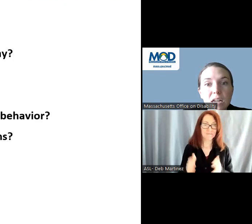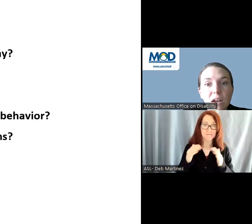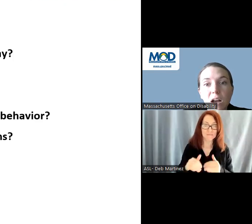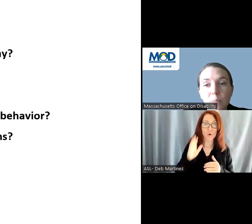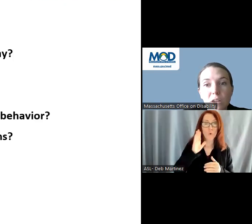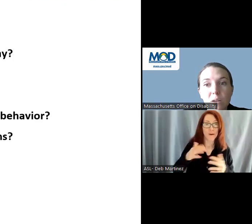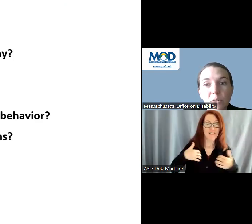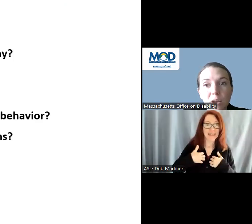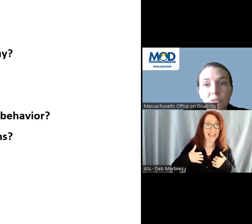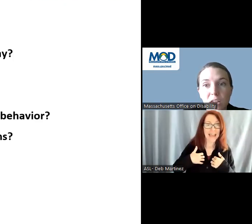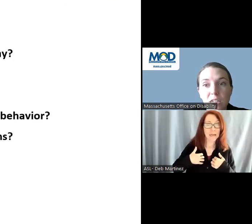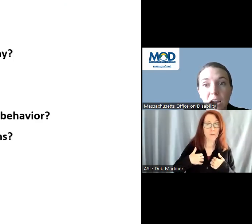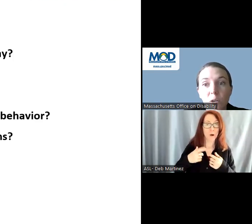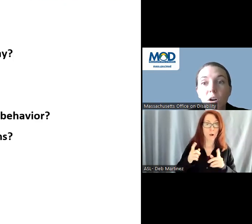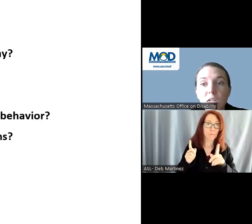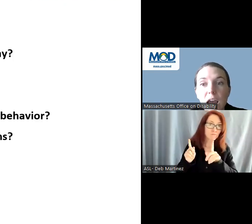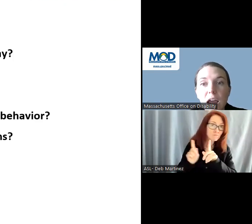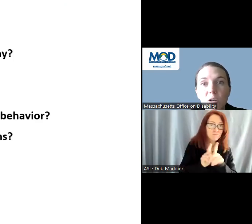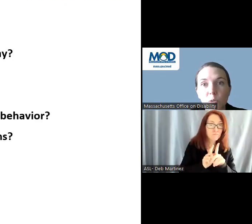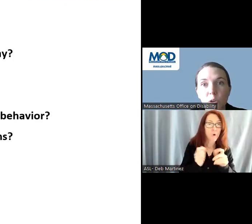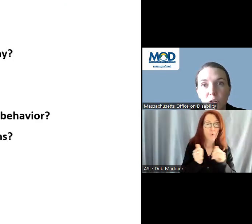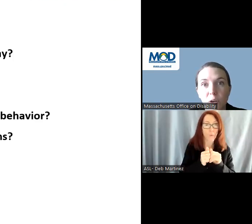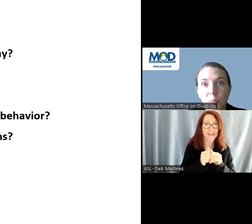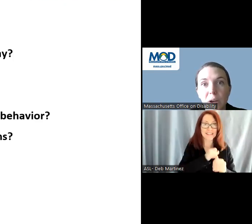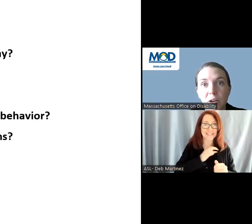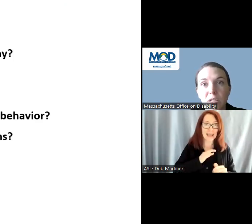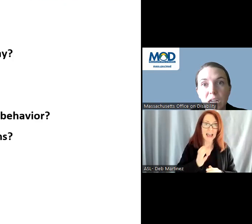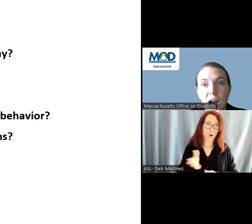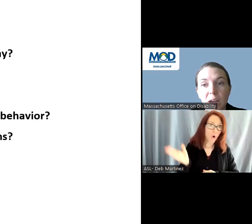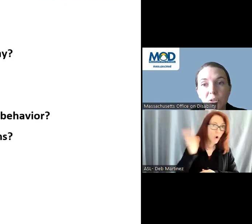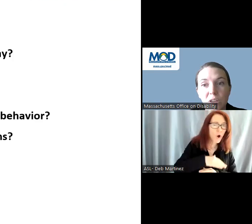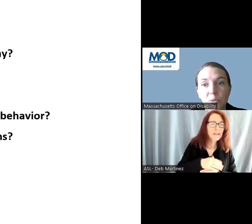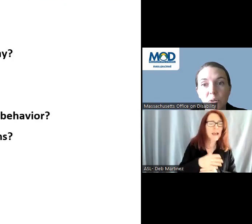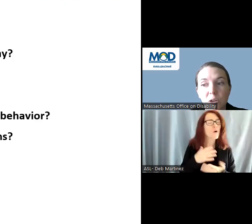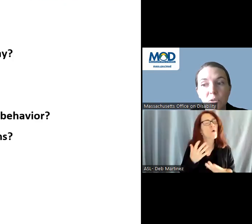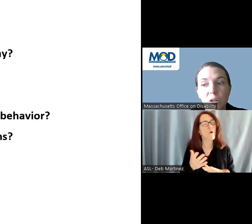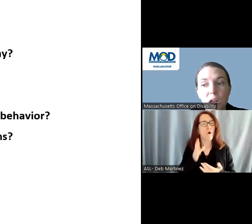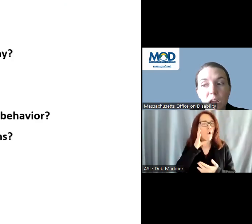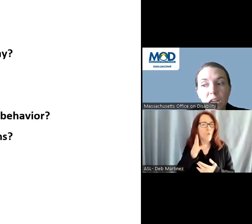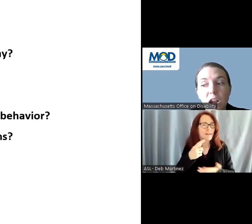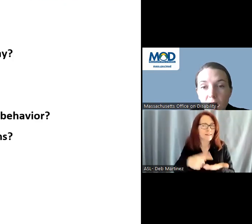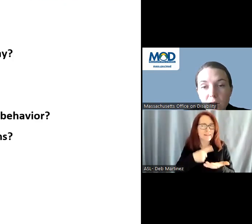accompany the employee for the entire work day or will there be periods of time when the employee will not